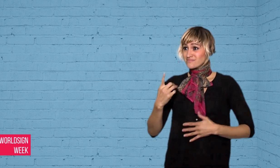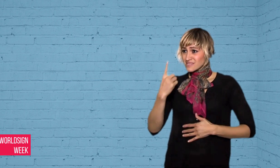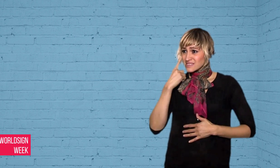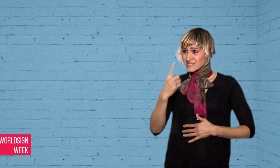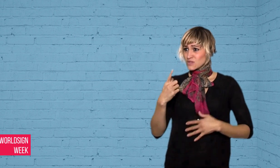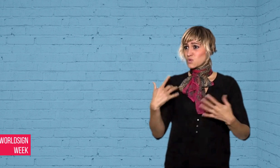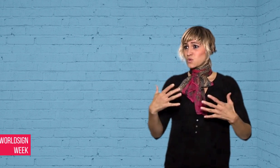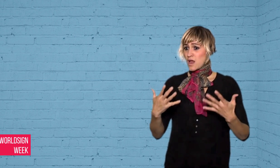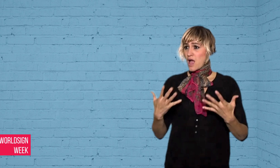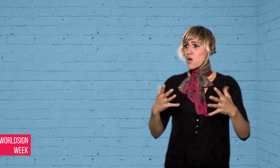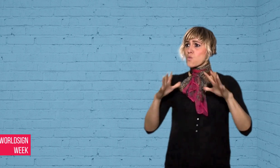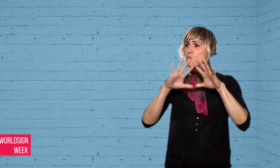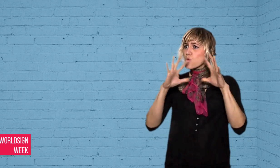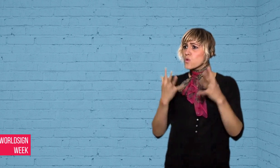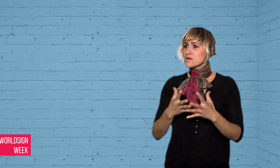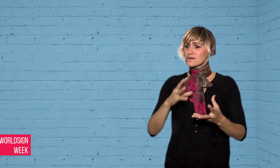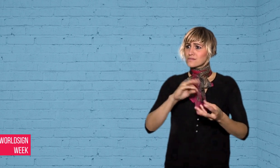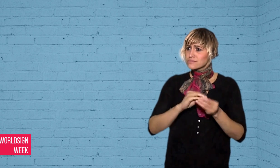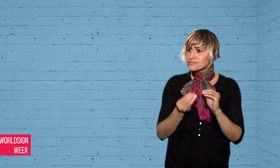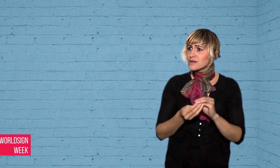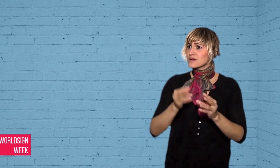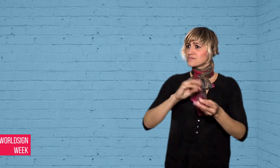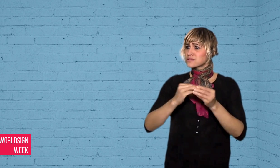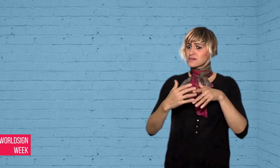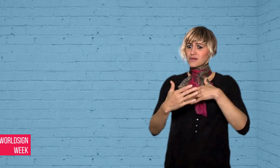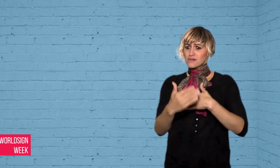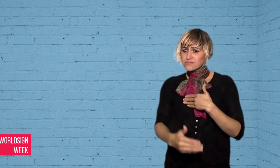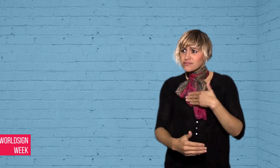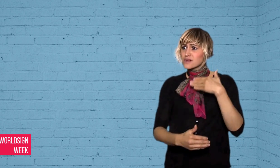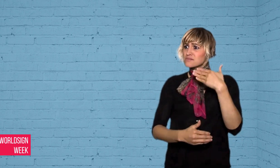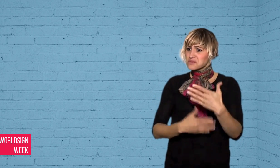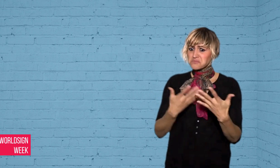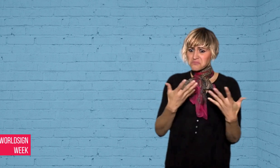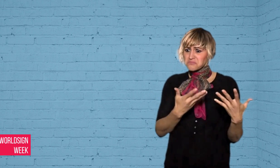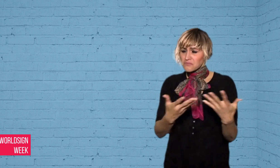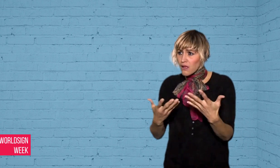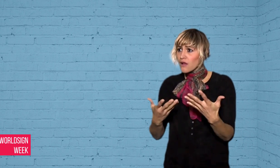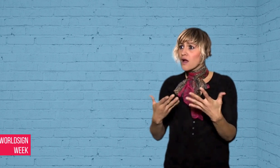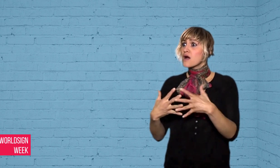Even with all the problems in the world